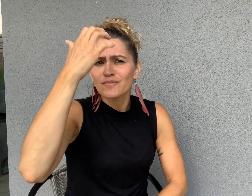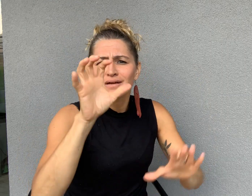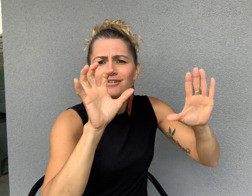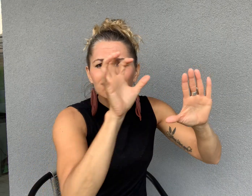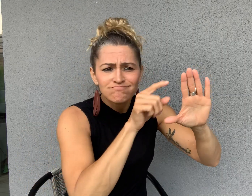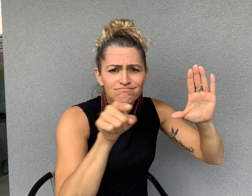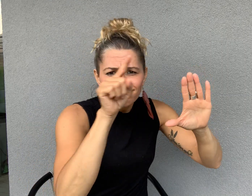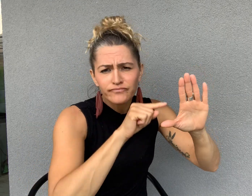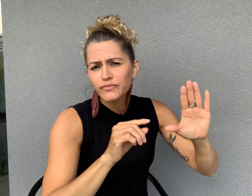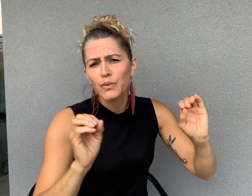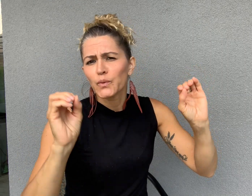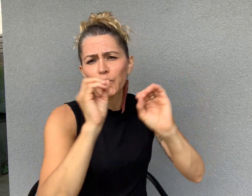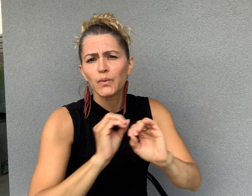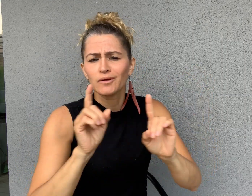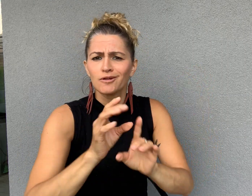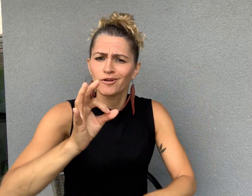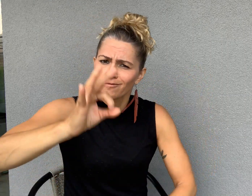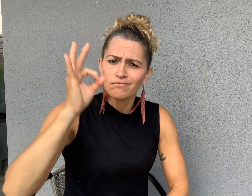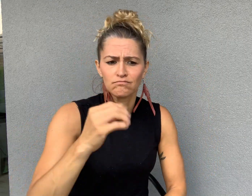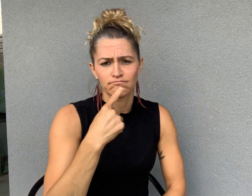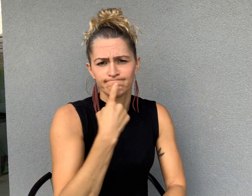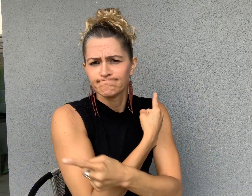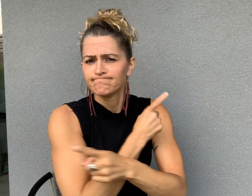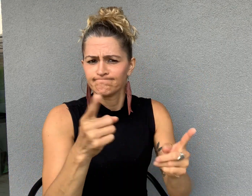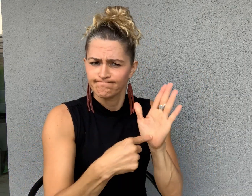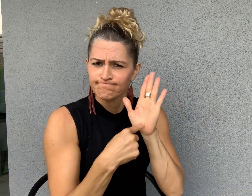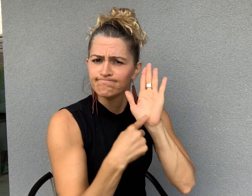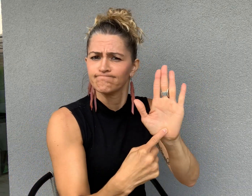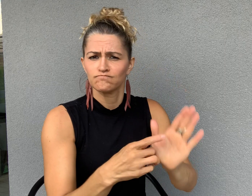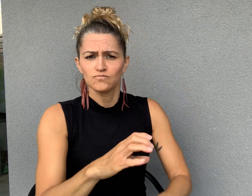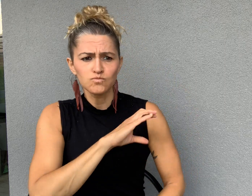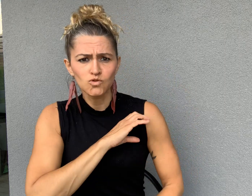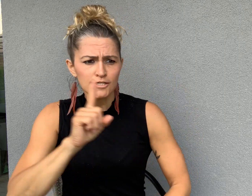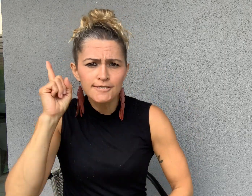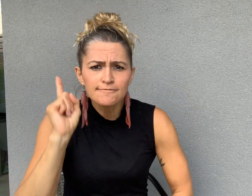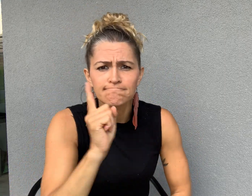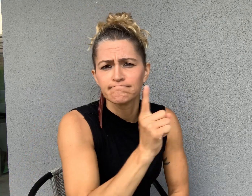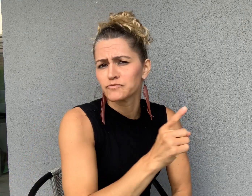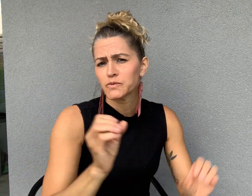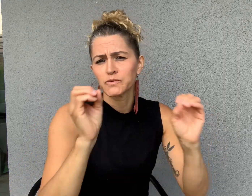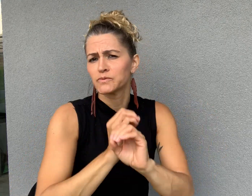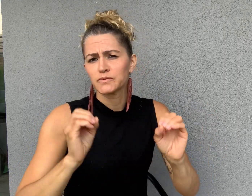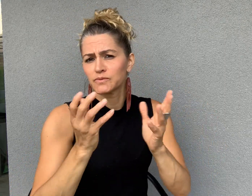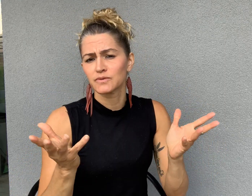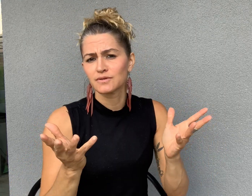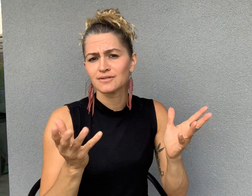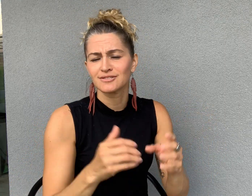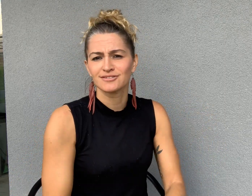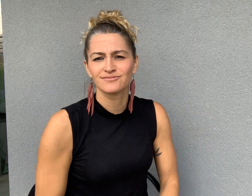did not provide enforcement.